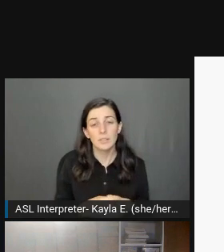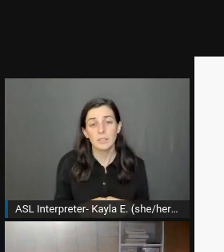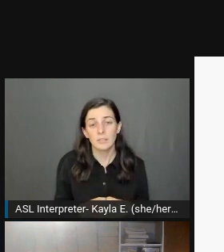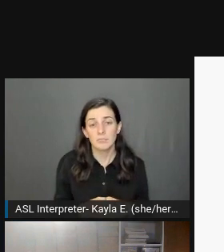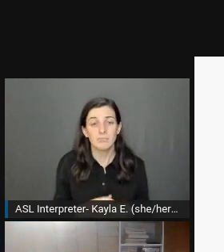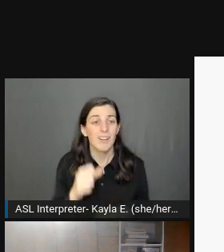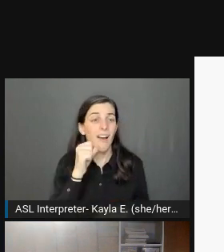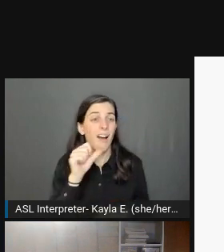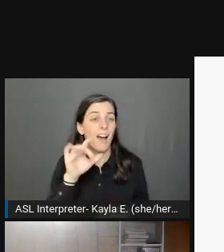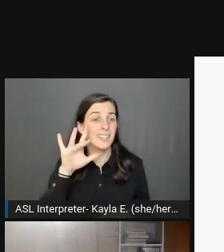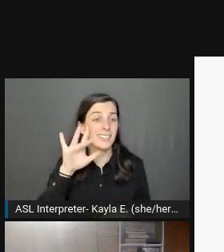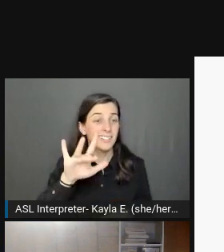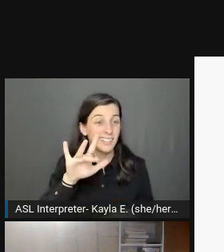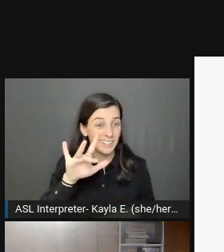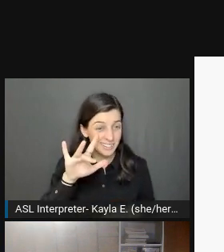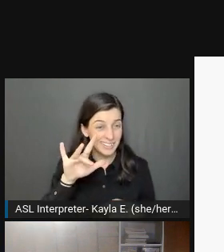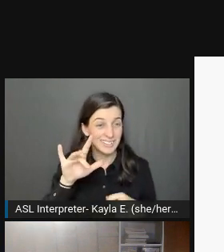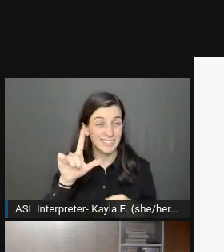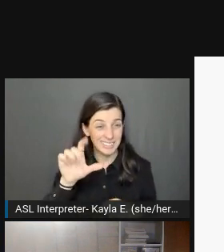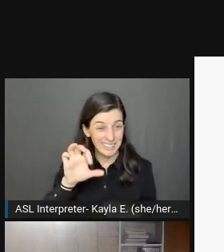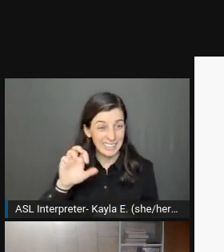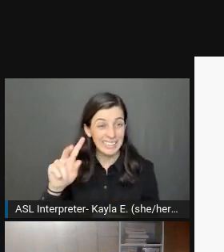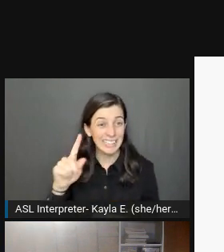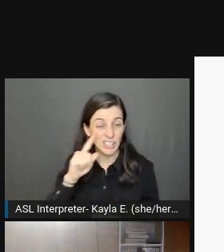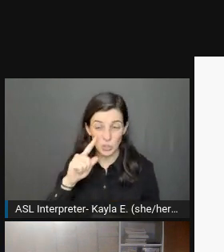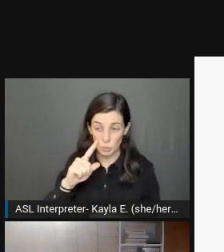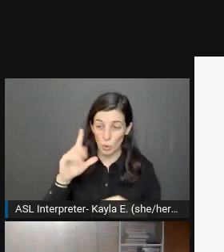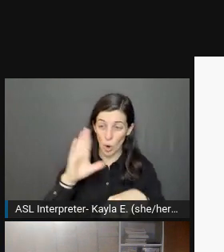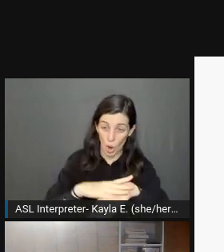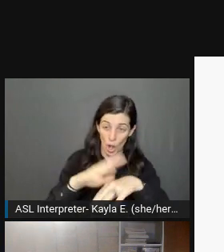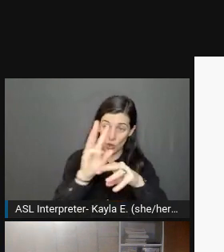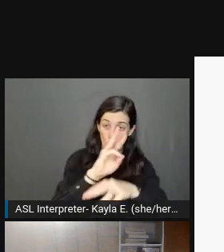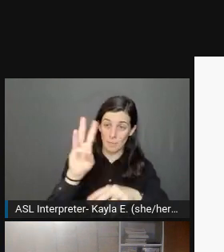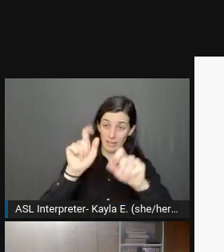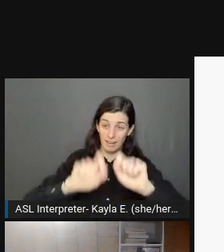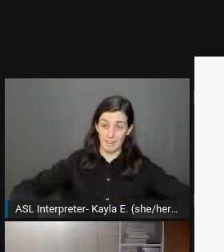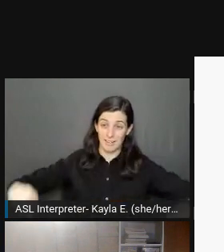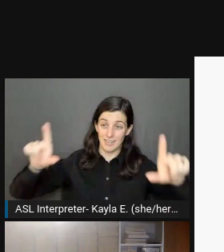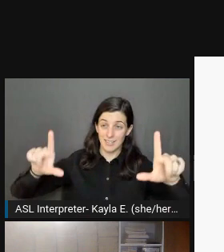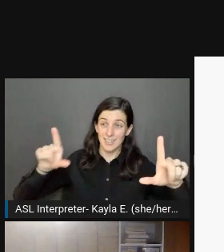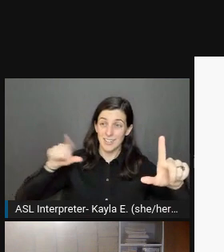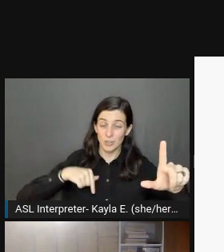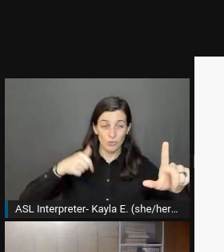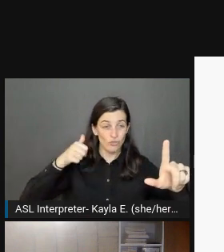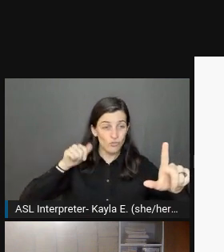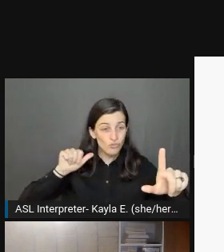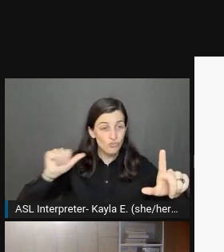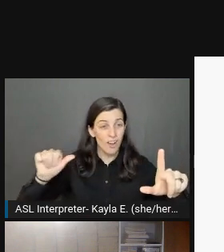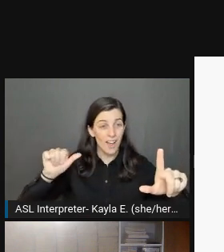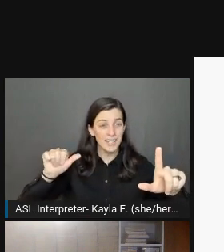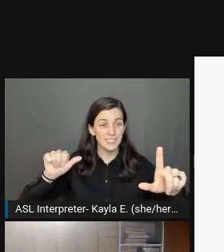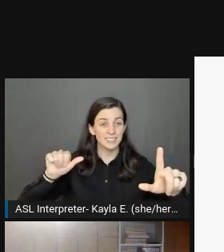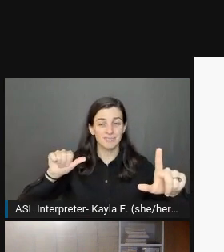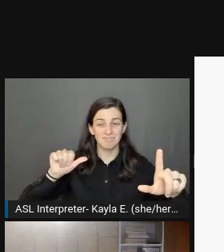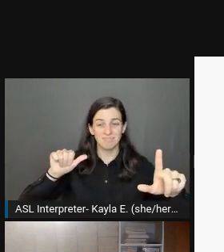Can you imagine? You are on the website and you basically want